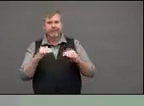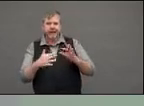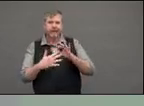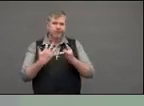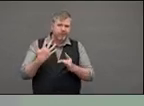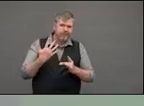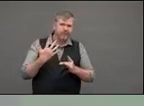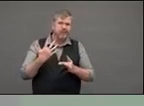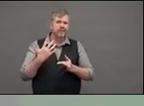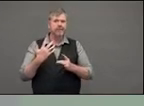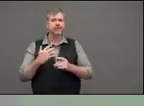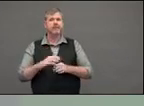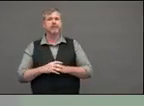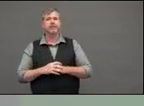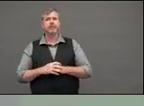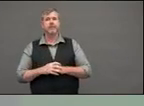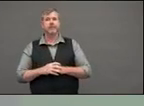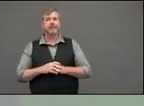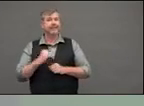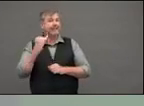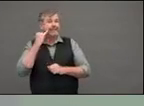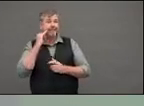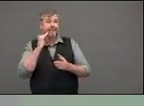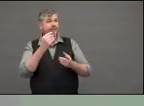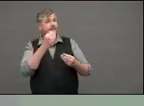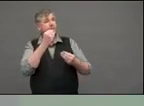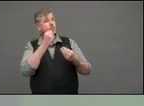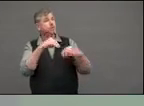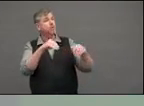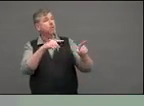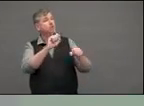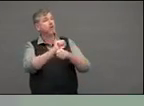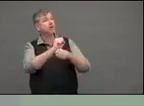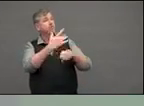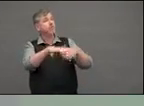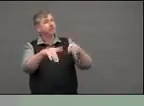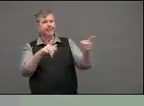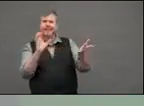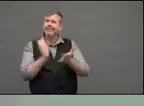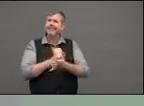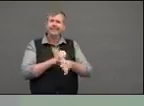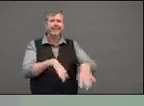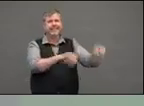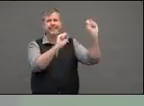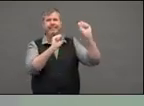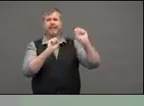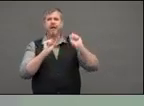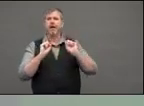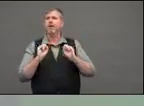that take it and take the opportunity to be like oh you know um after this i'm gonna go even 10 times more harder